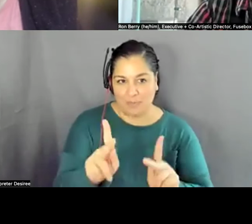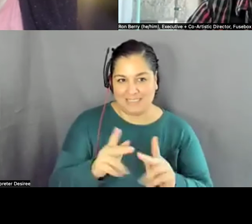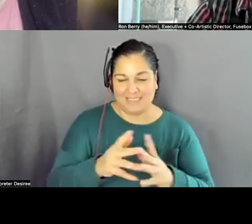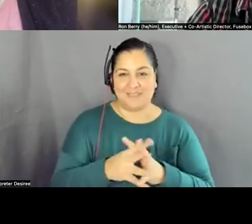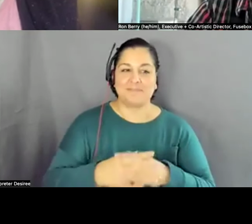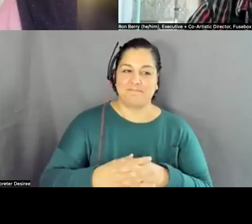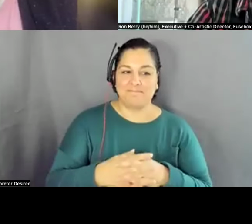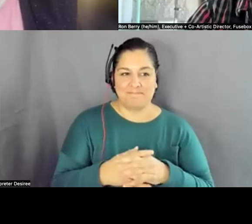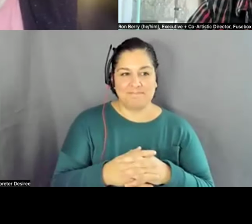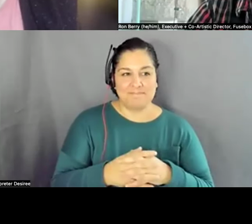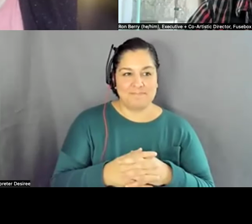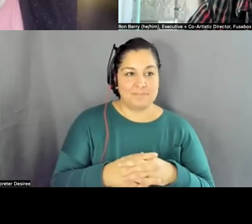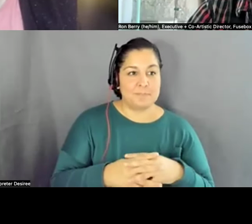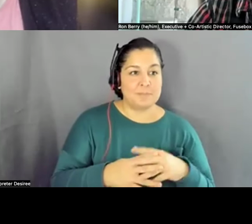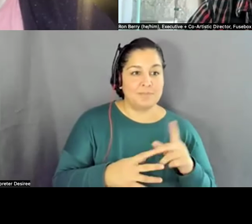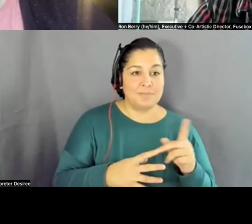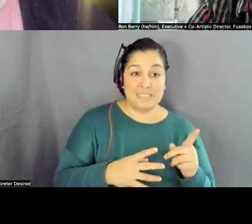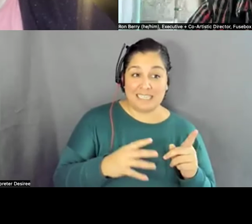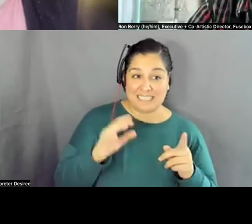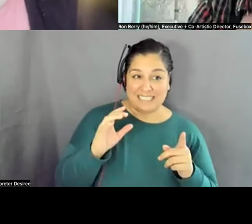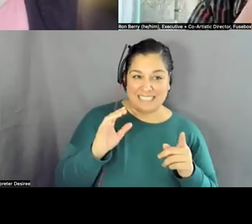As a city worker, I did not hear that.